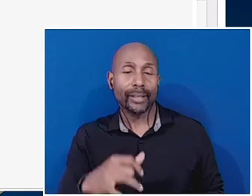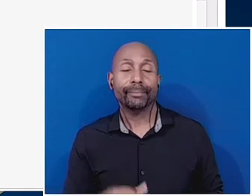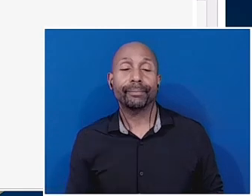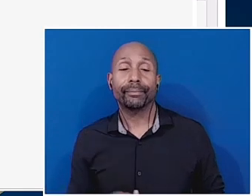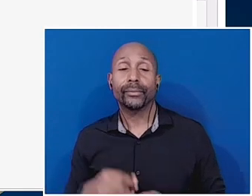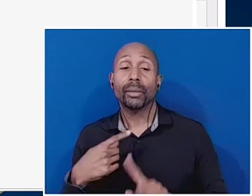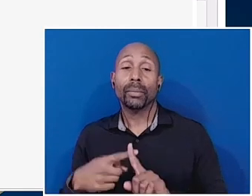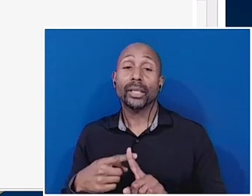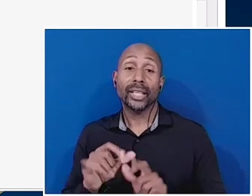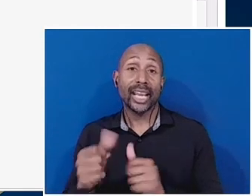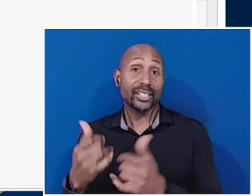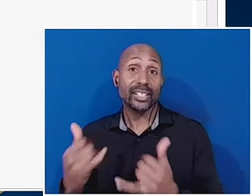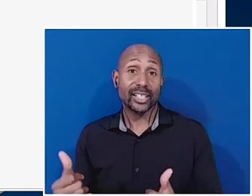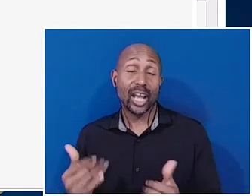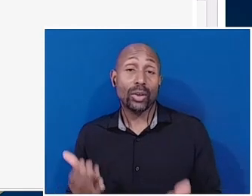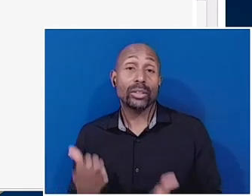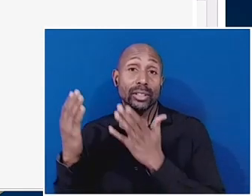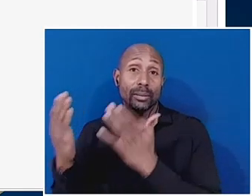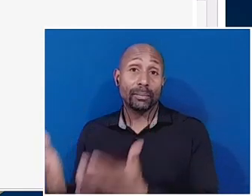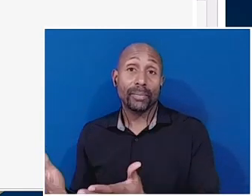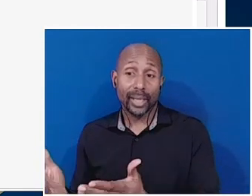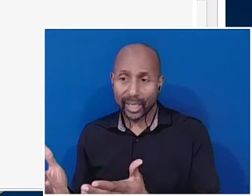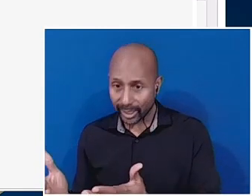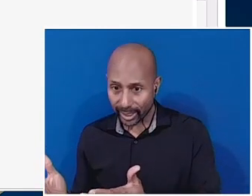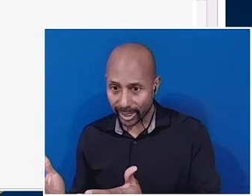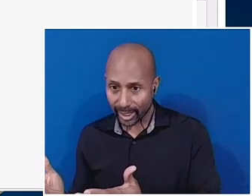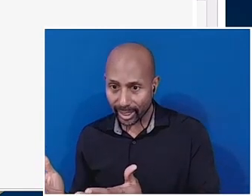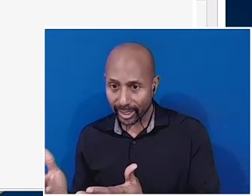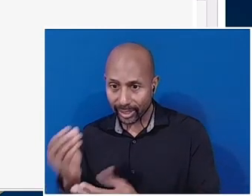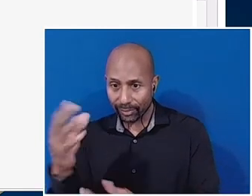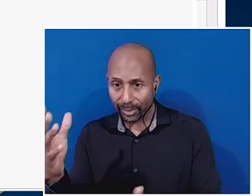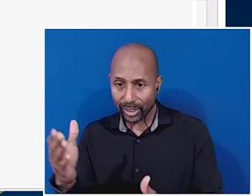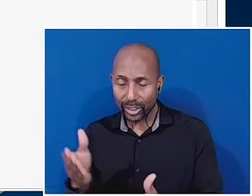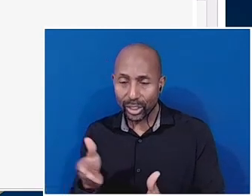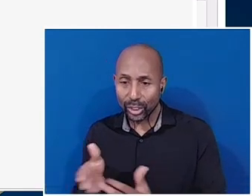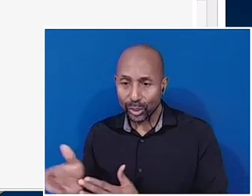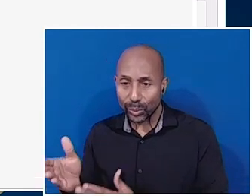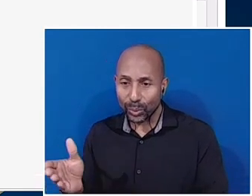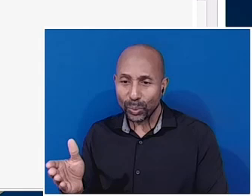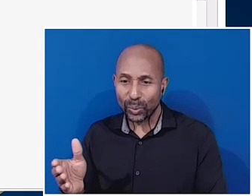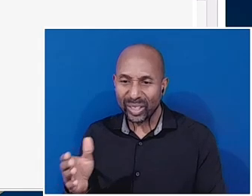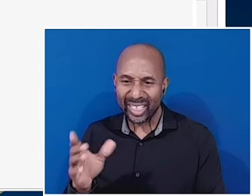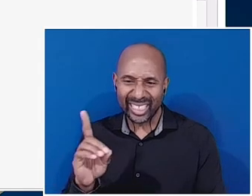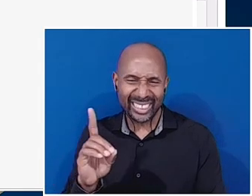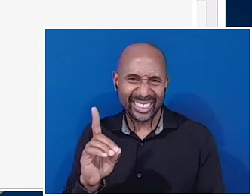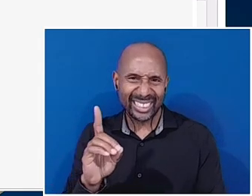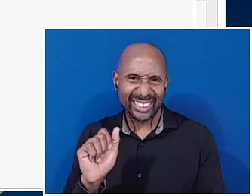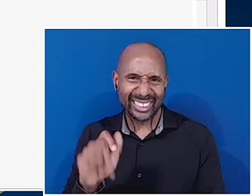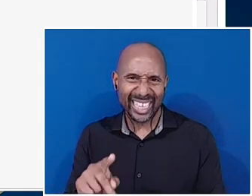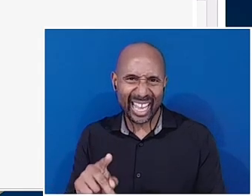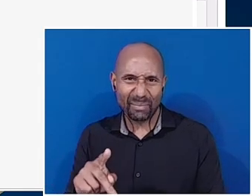information via DAPIP. So it may take a time- some time for an analyst to go into DAPIP and see if that